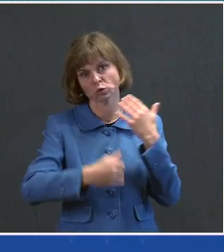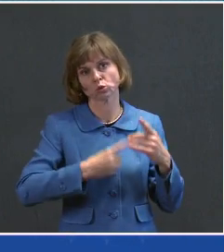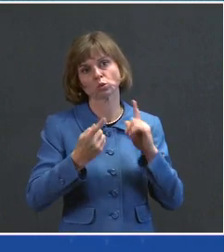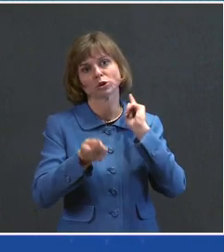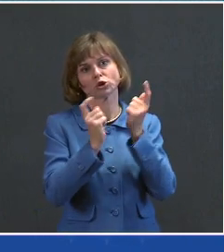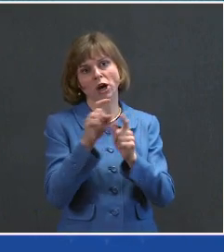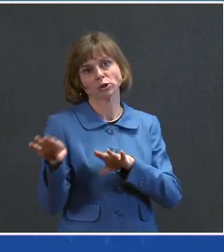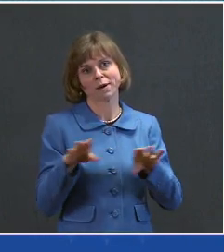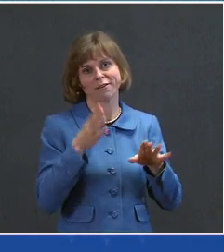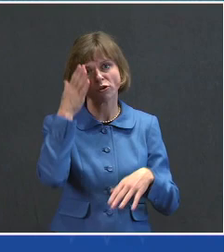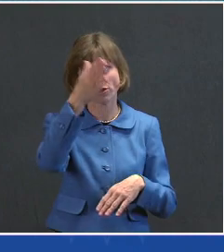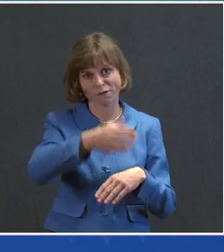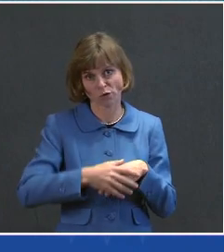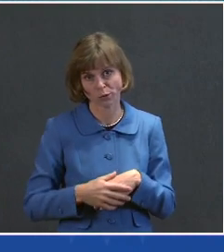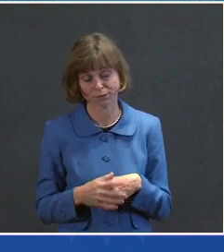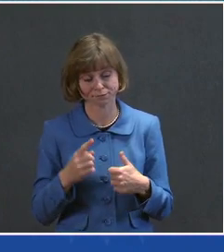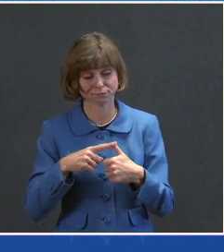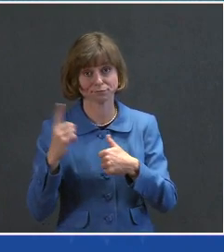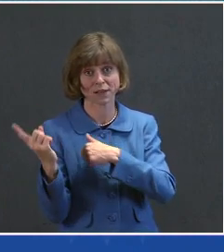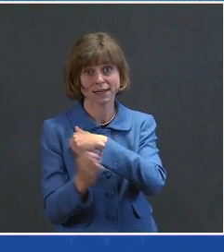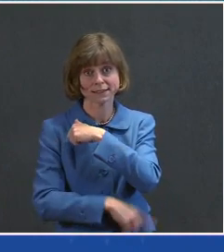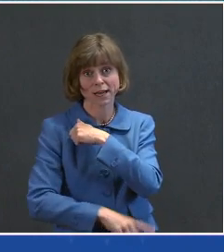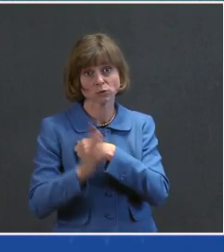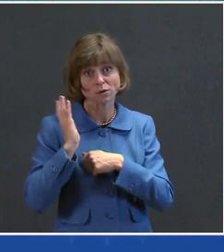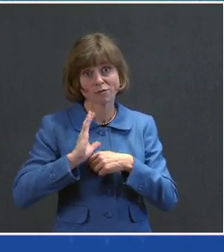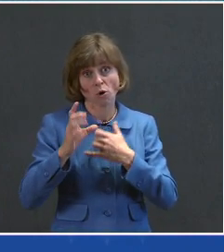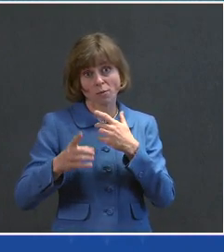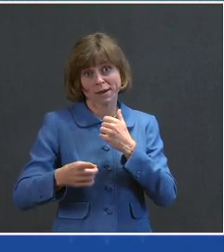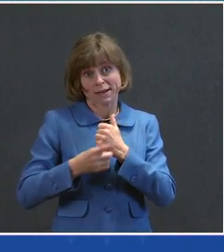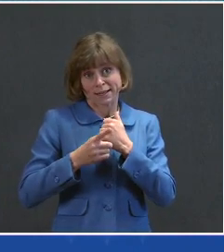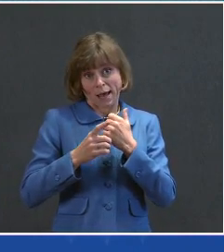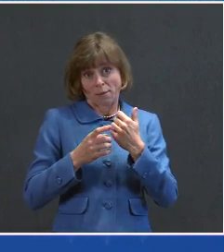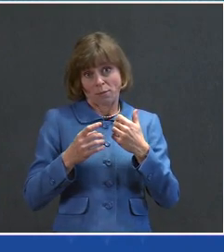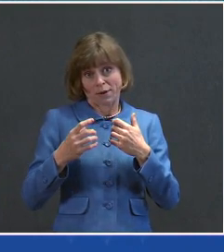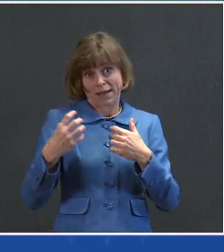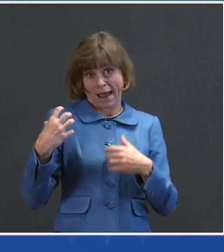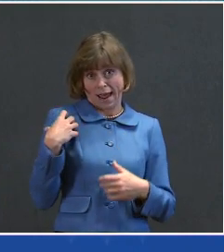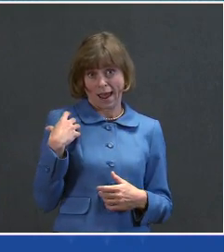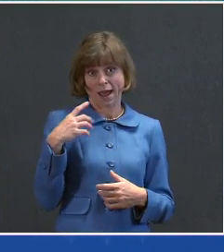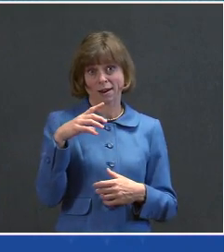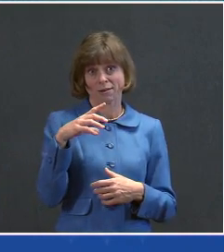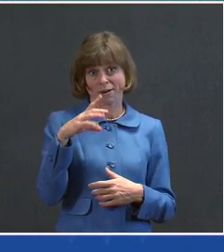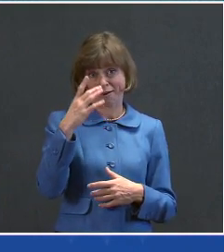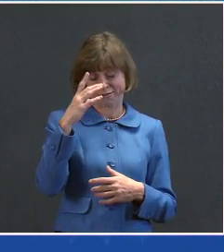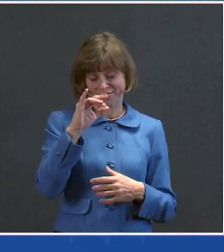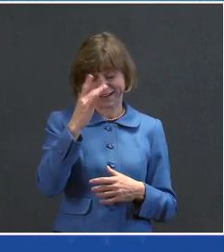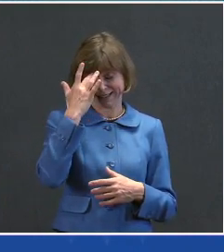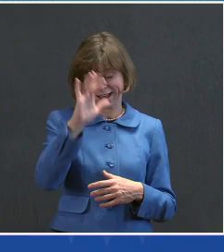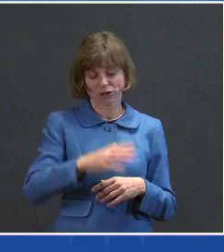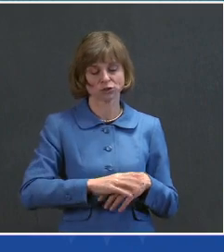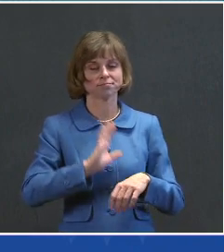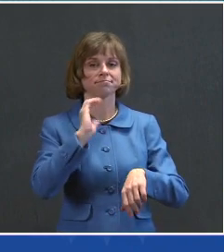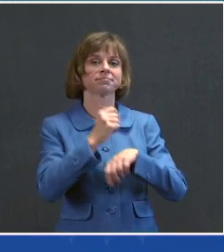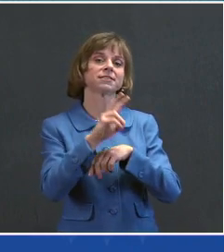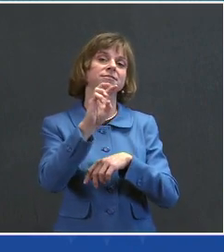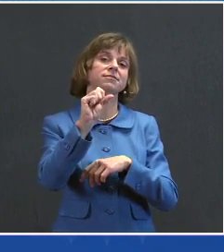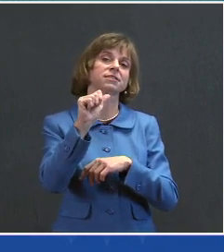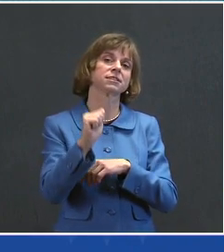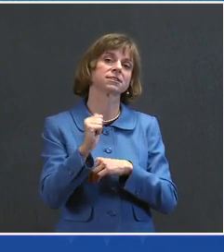Those included sanctioning the former deputy head of general intelligence. It included imposing visa restrictions on 76 Saudi individuals.